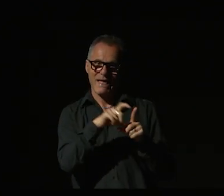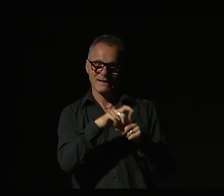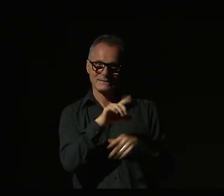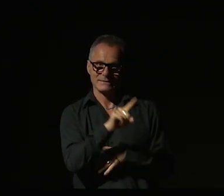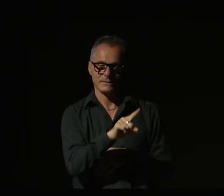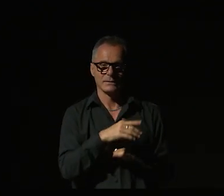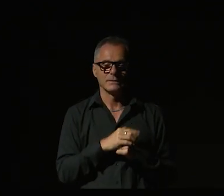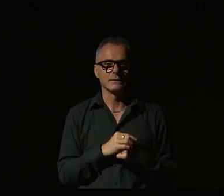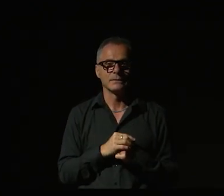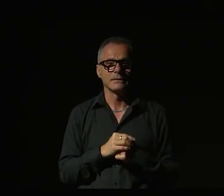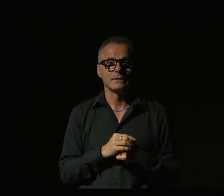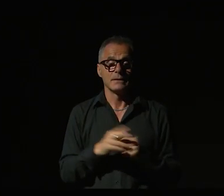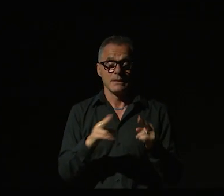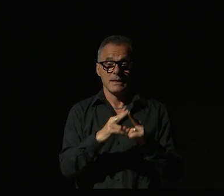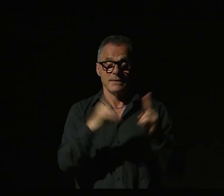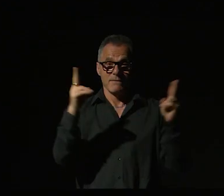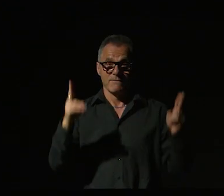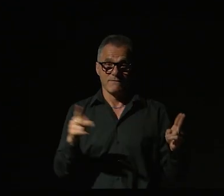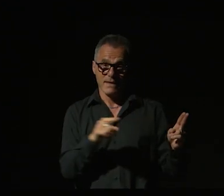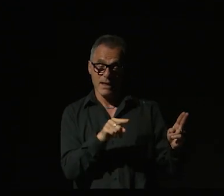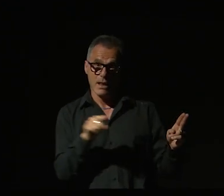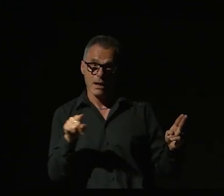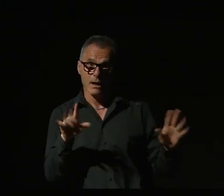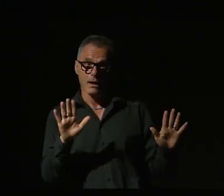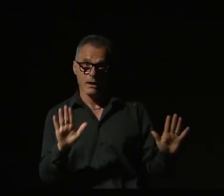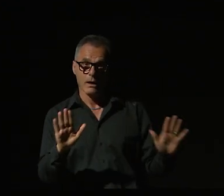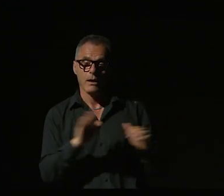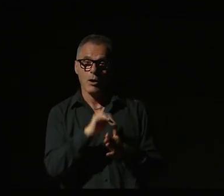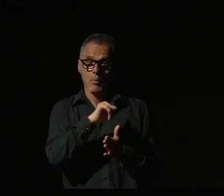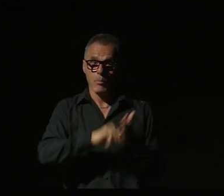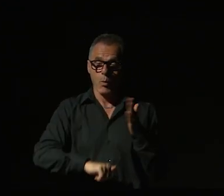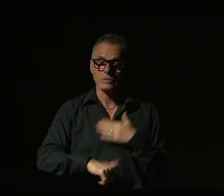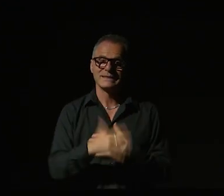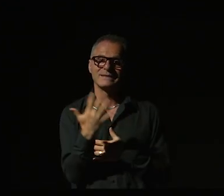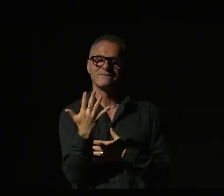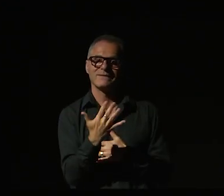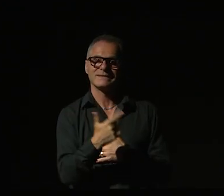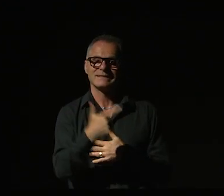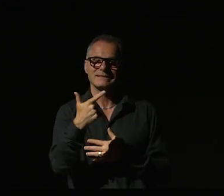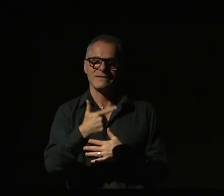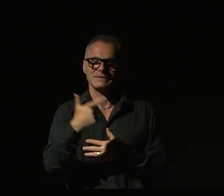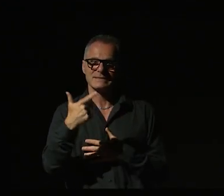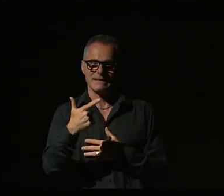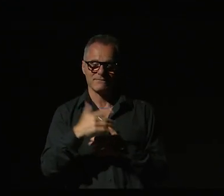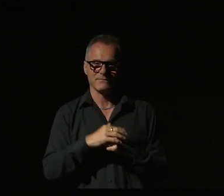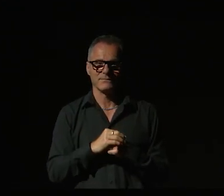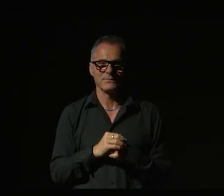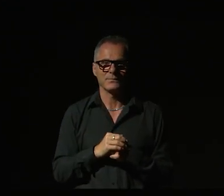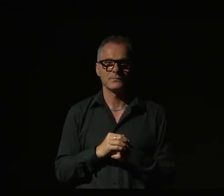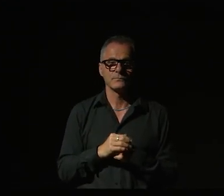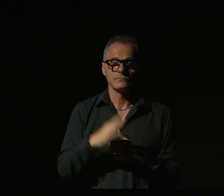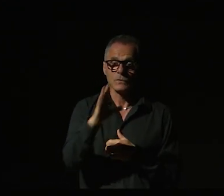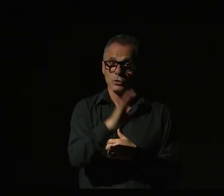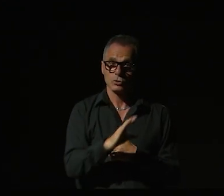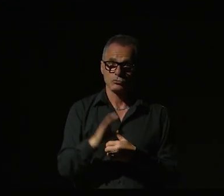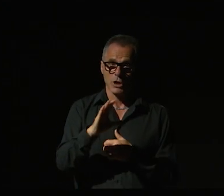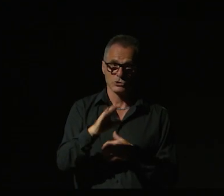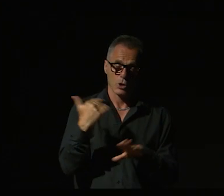The villa was acquired by Cardinal Alessandro Farnese in 1577 and the Carracci would've had ample opportunity